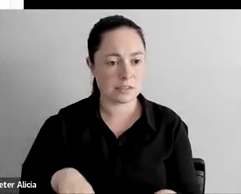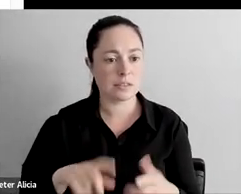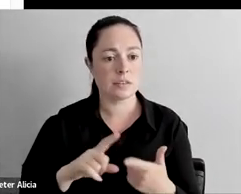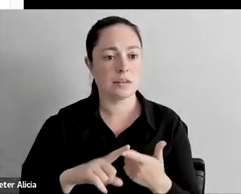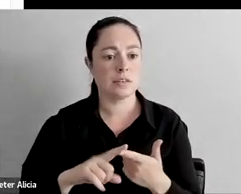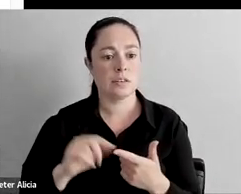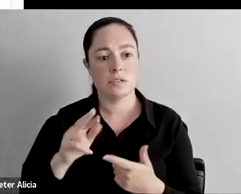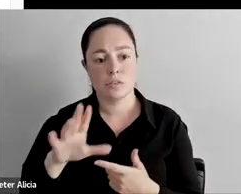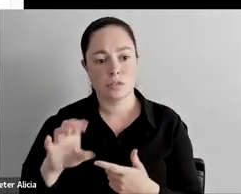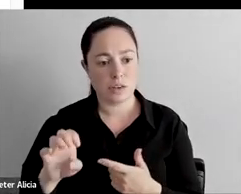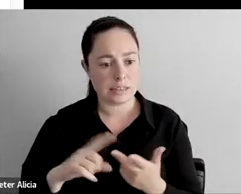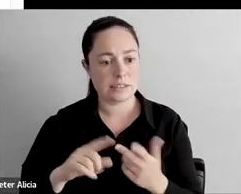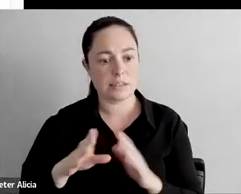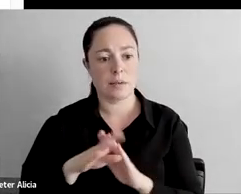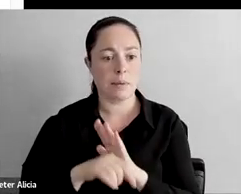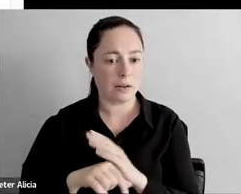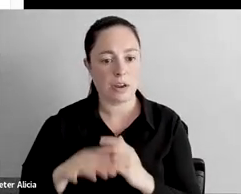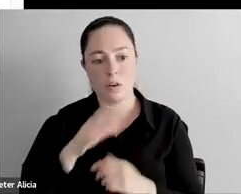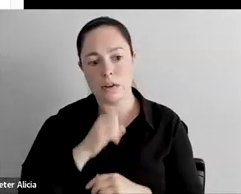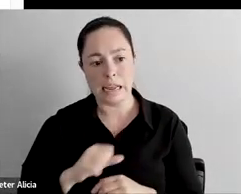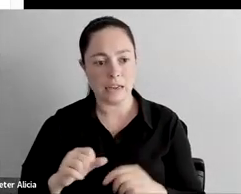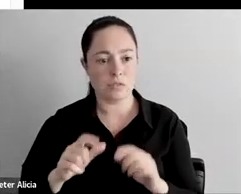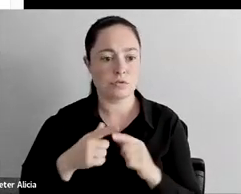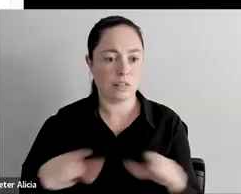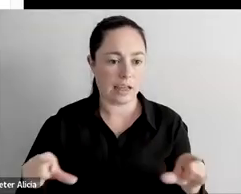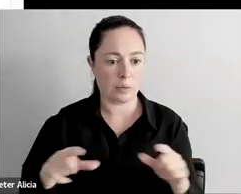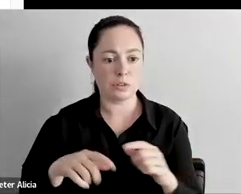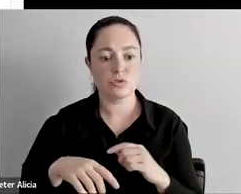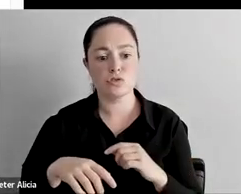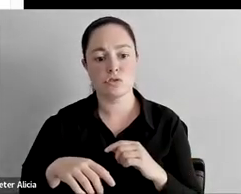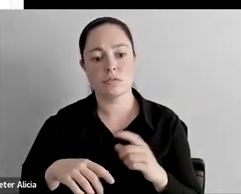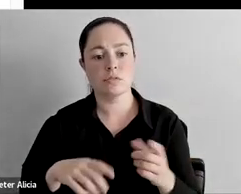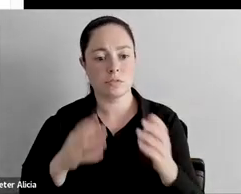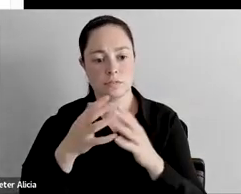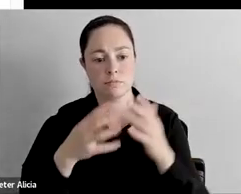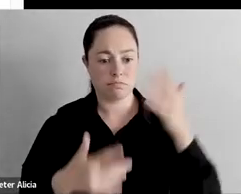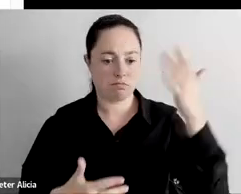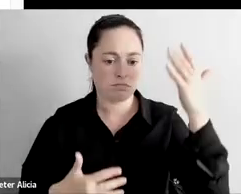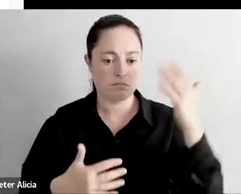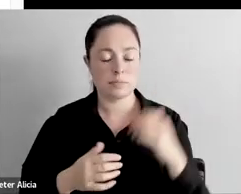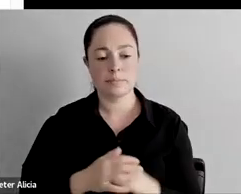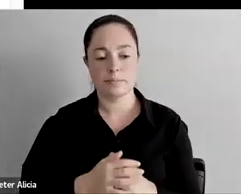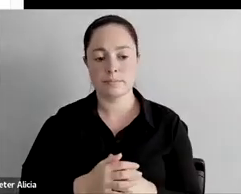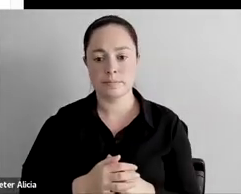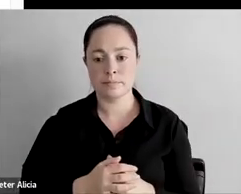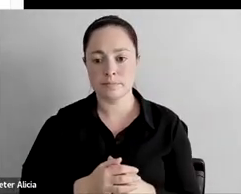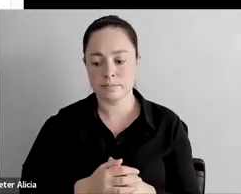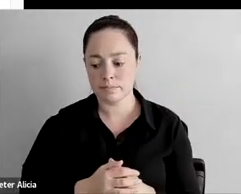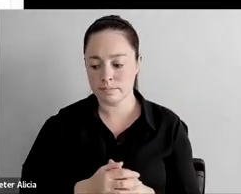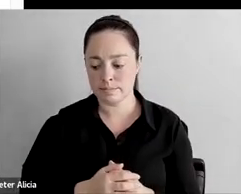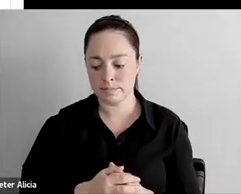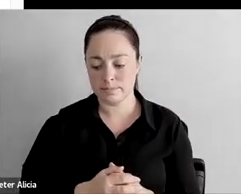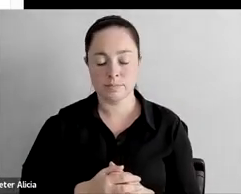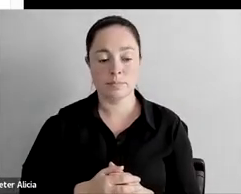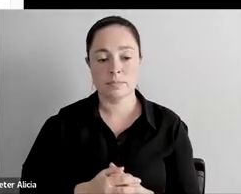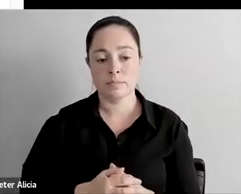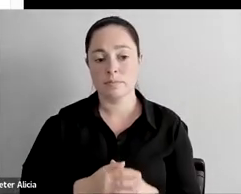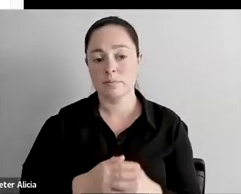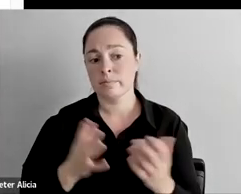demographic characteristics in the bar graphs But let's say maybe you're more focused on the